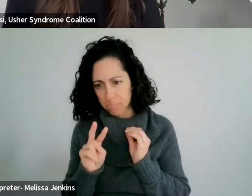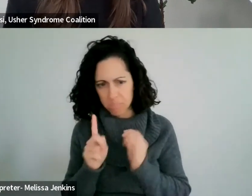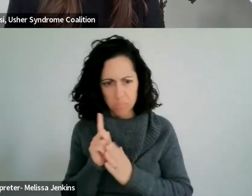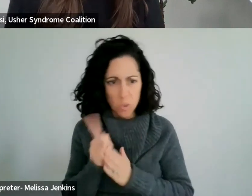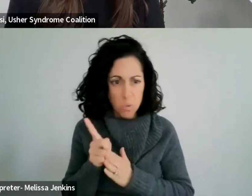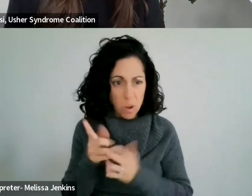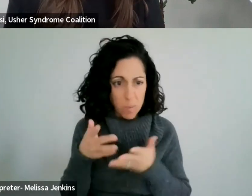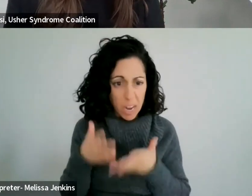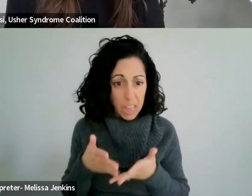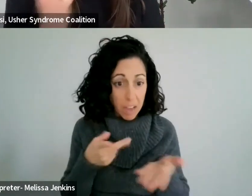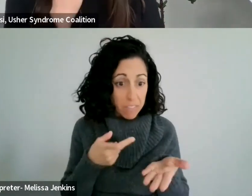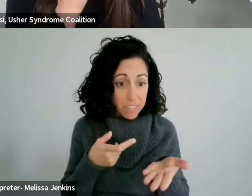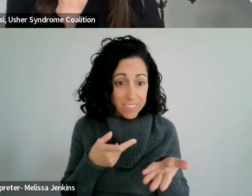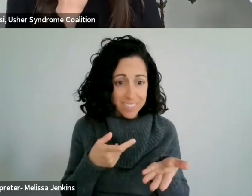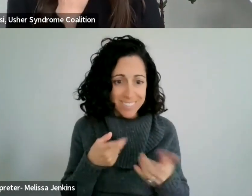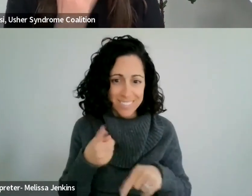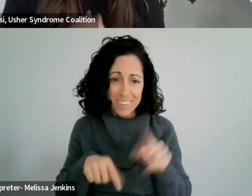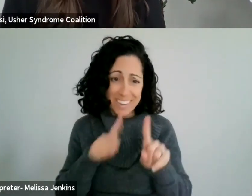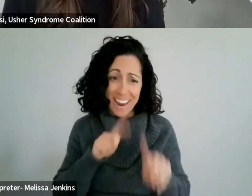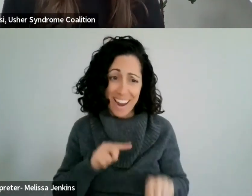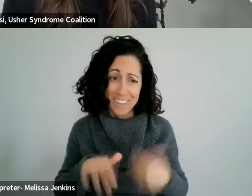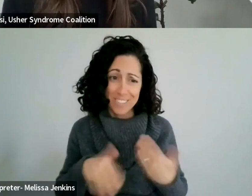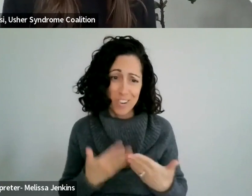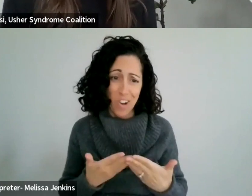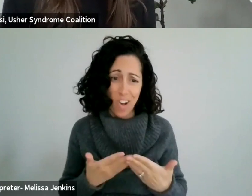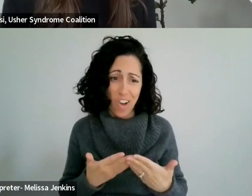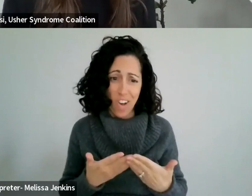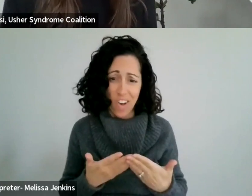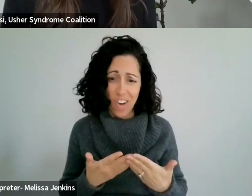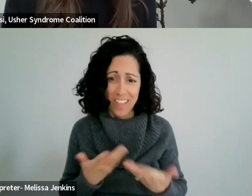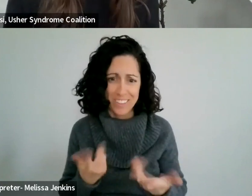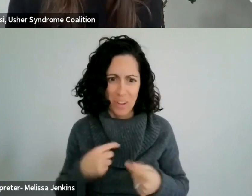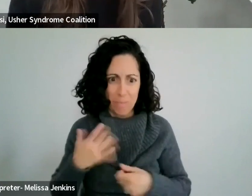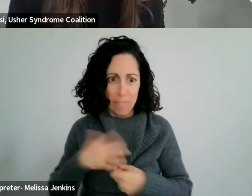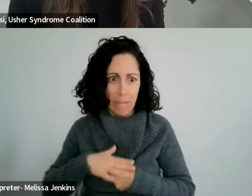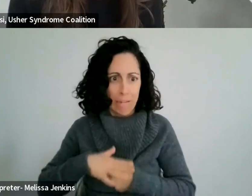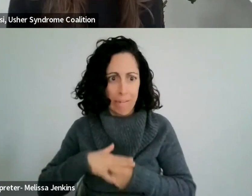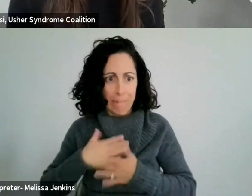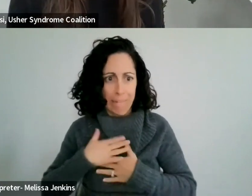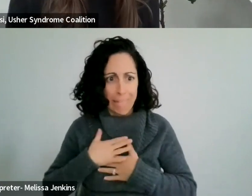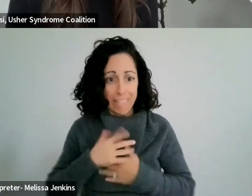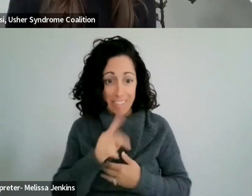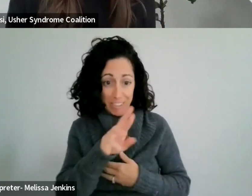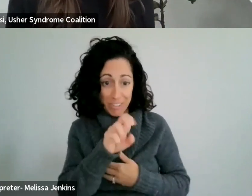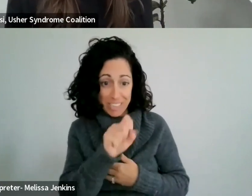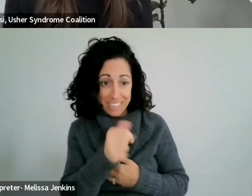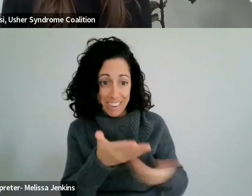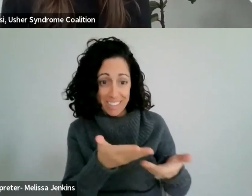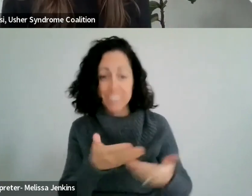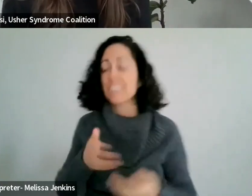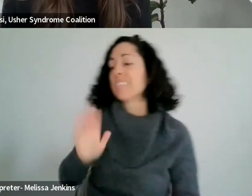We're not going to get to all of these, unfortunately, which is causing me a lot of stress. Do you want to take over? This is Krista speaking.